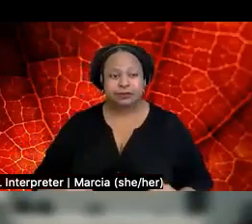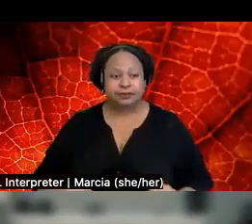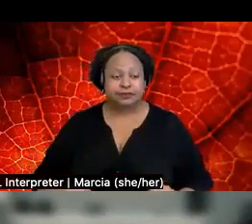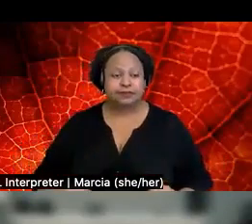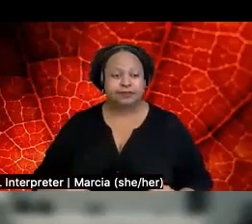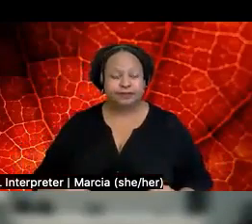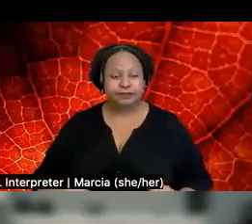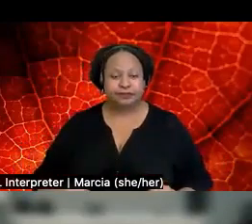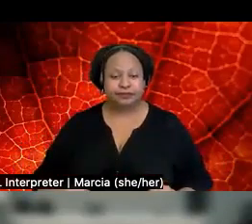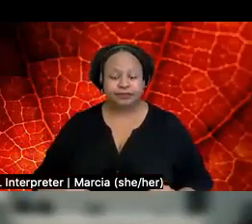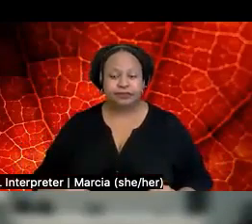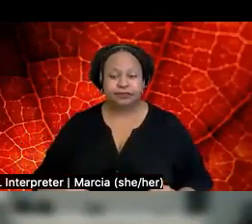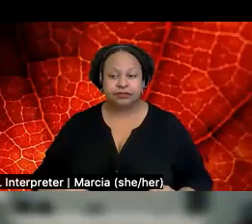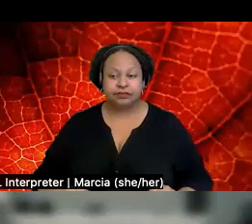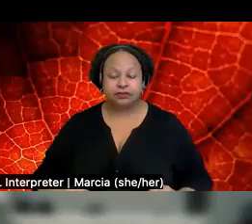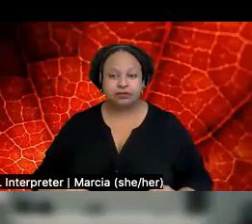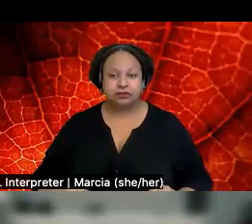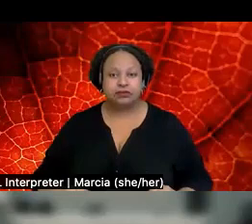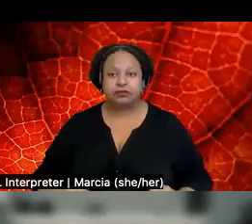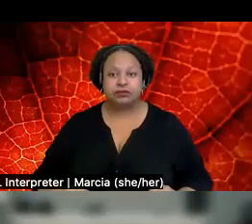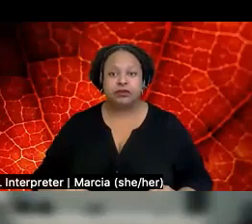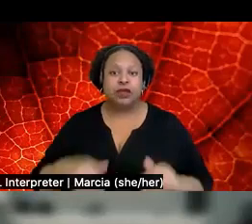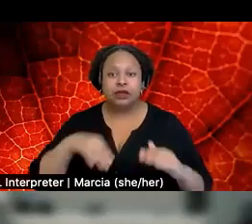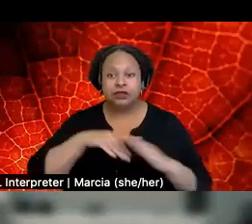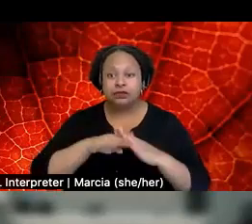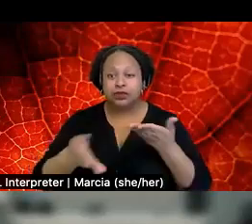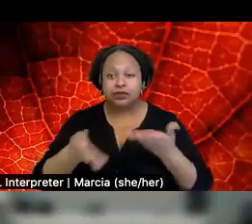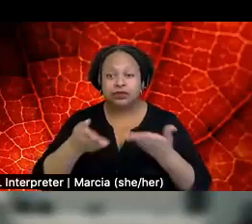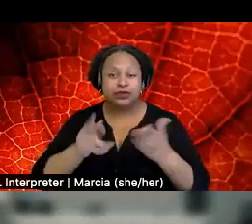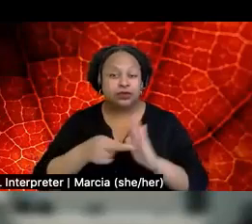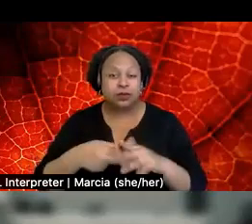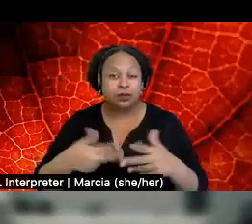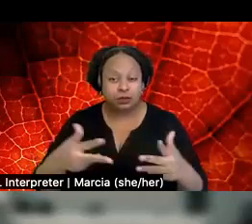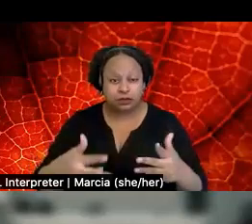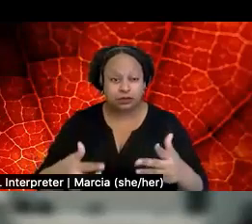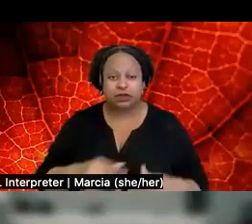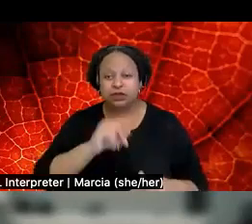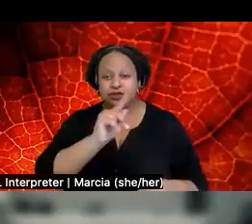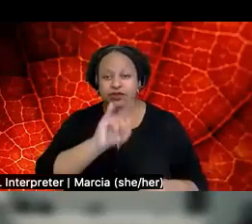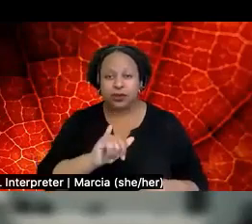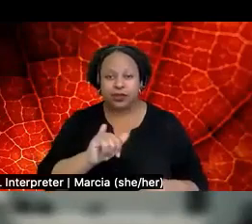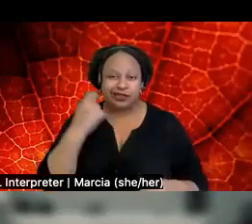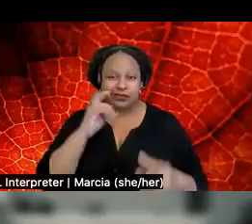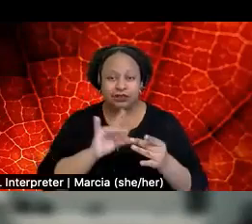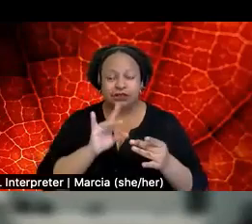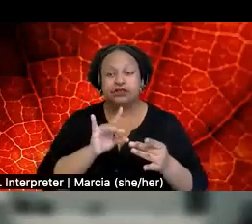So what is the role of accessibility services as Tony mentioned, our offices work very closely